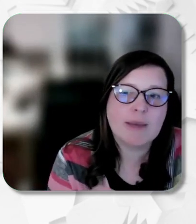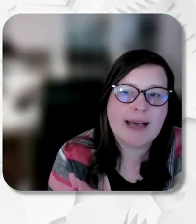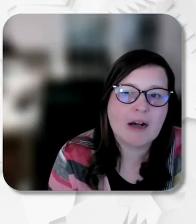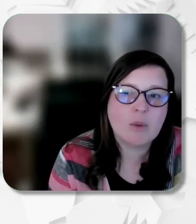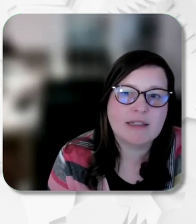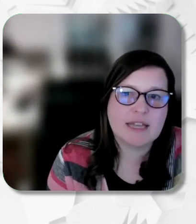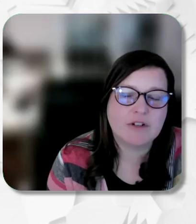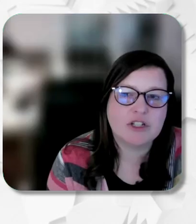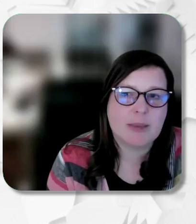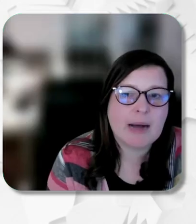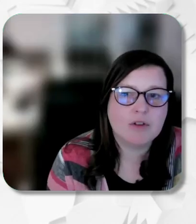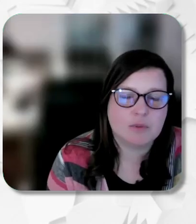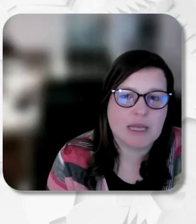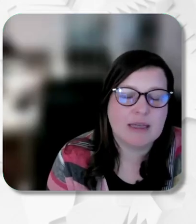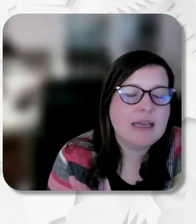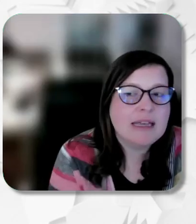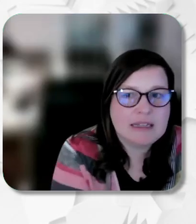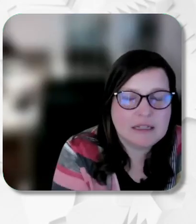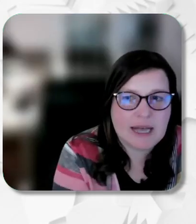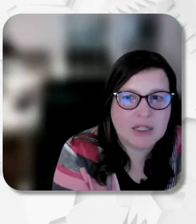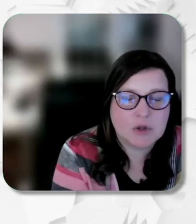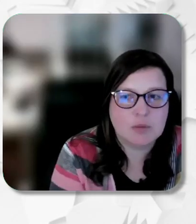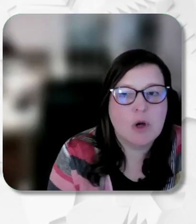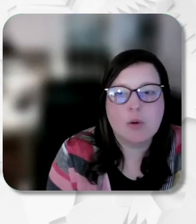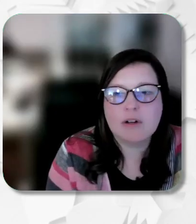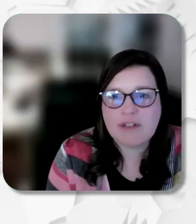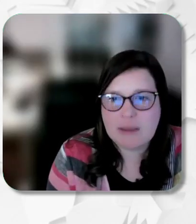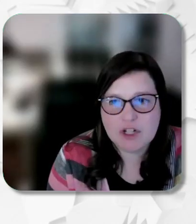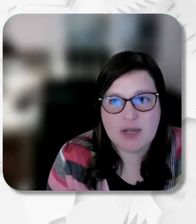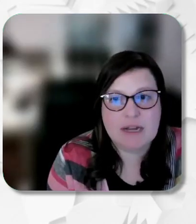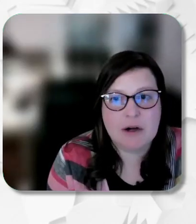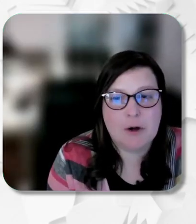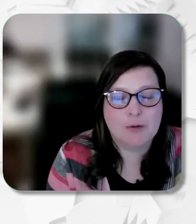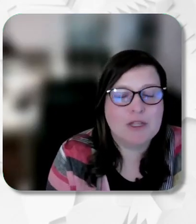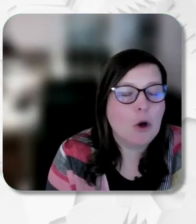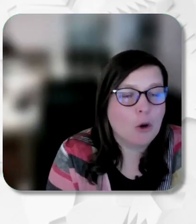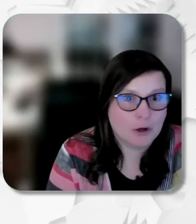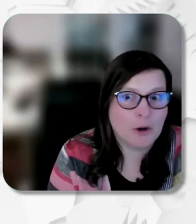about how we can leverage the power of play in the classroom or in family child care homes or in our